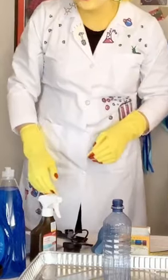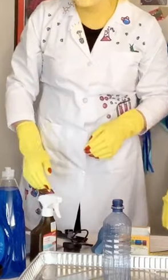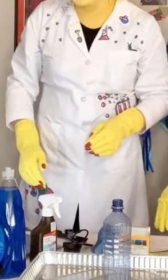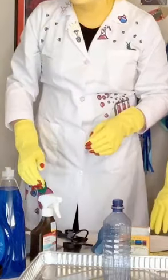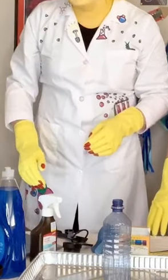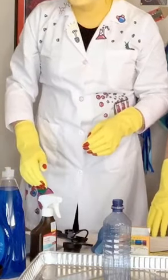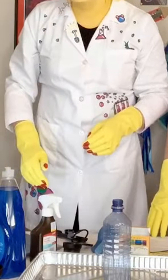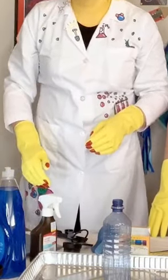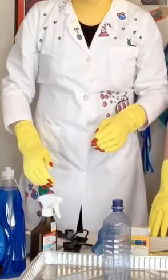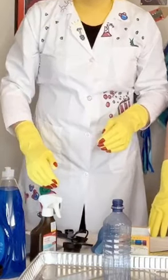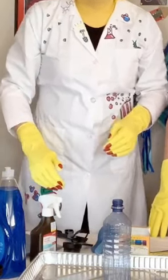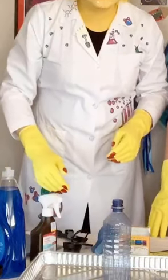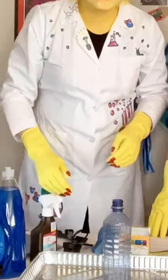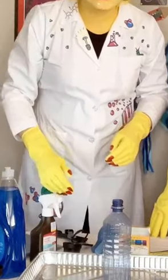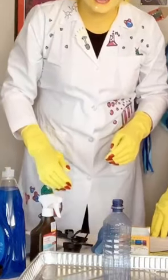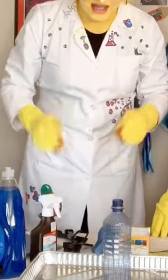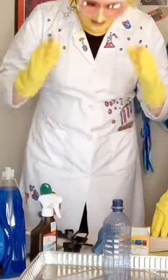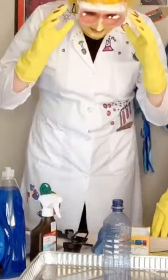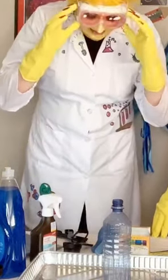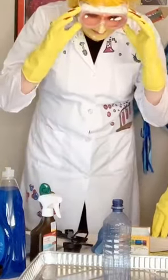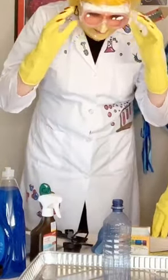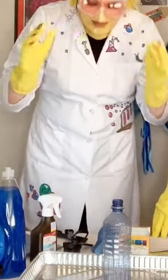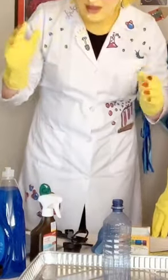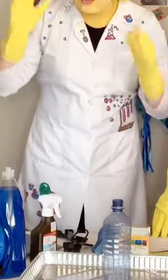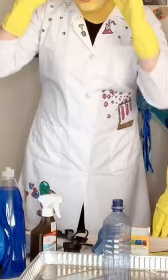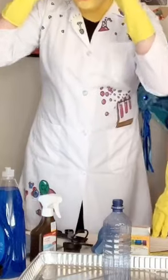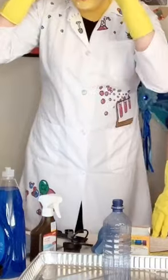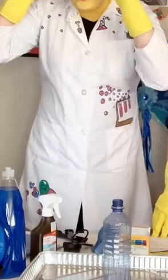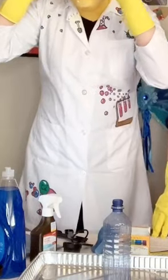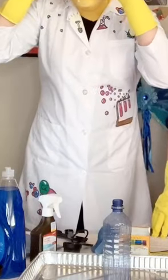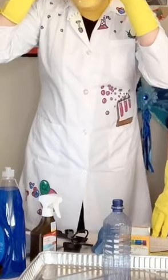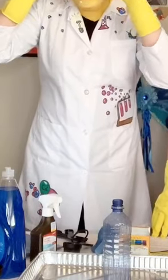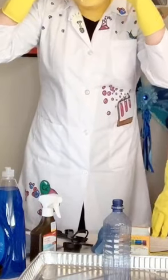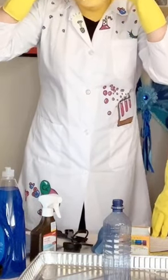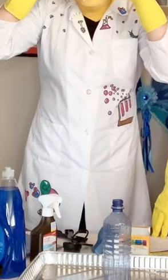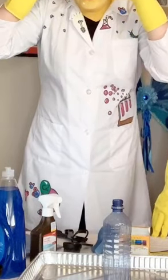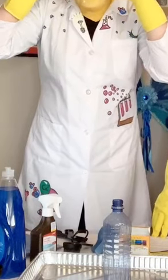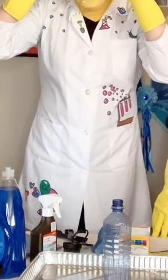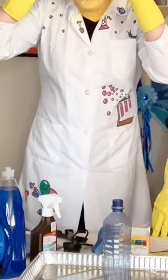going to be stunning. Okay, maybe not. It's very